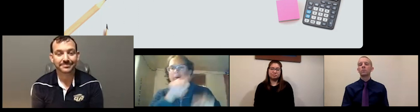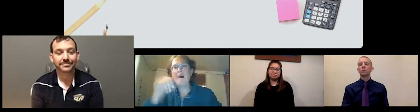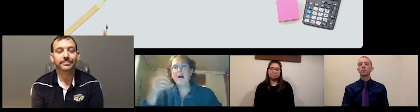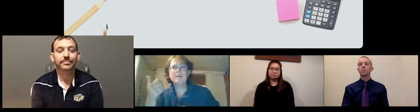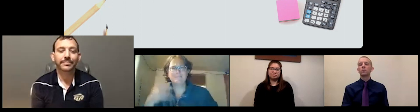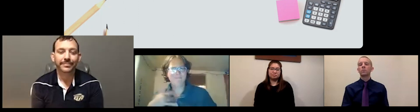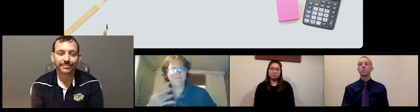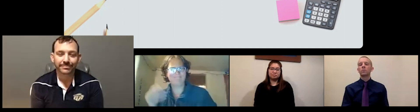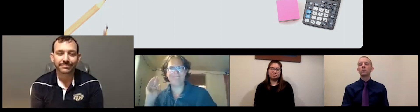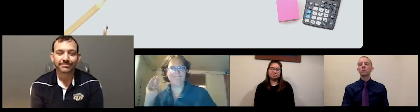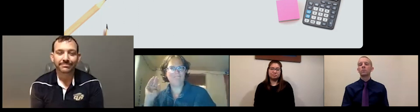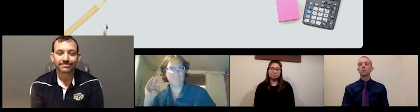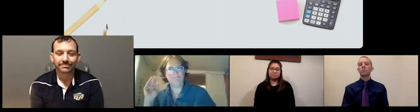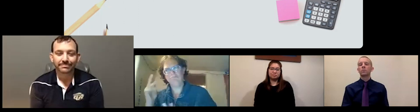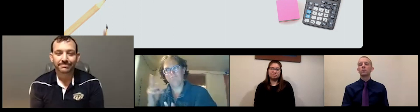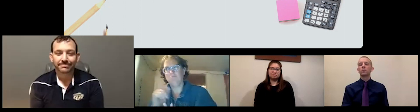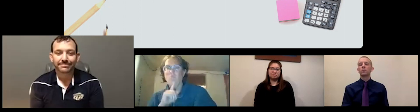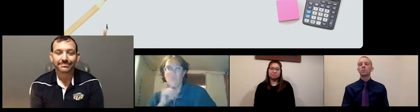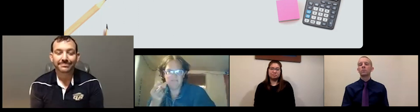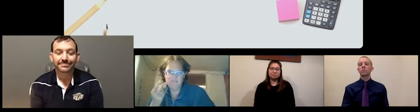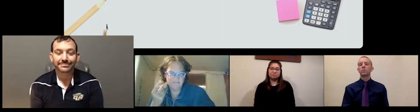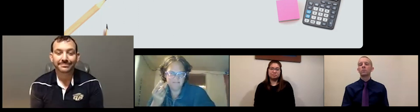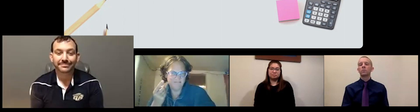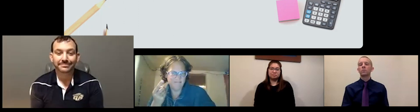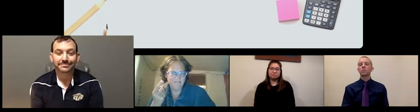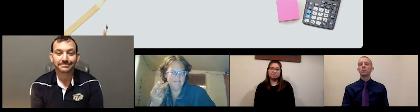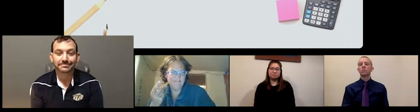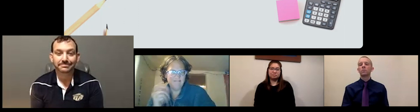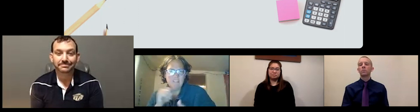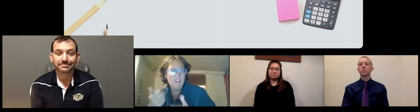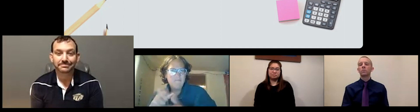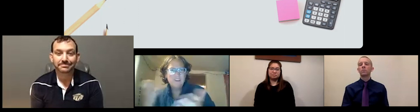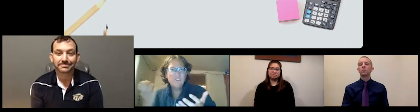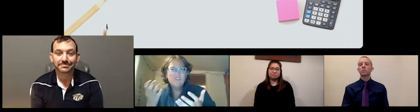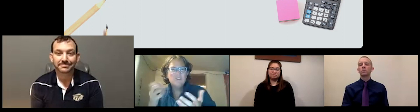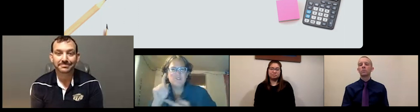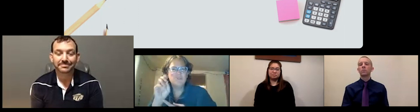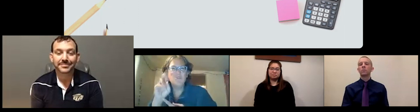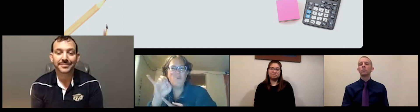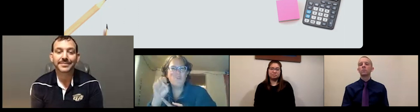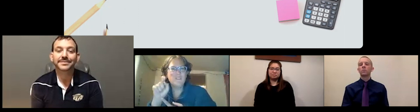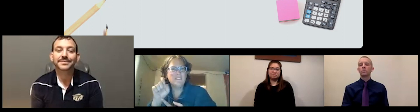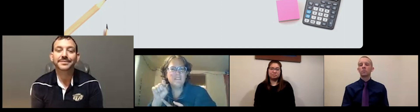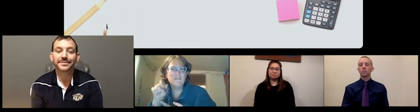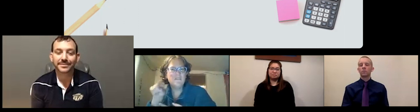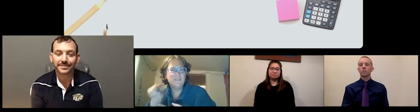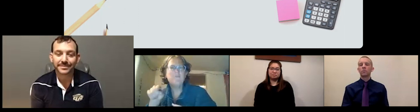and did the same with another place where not many tourists went.